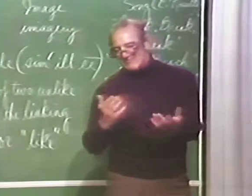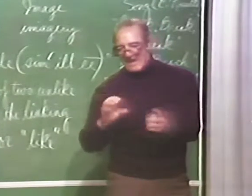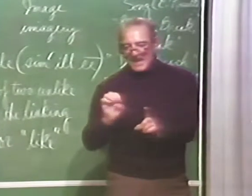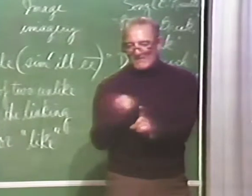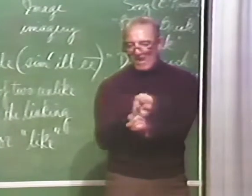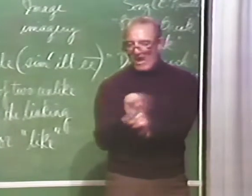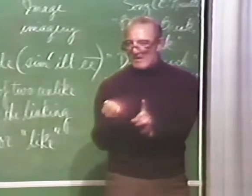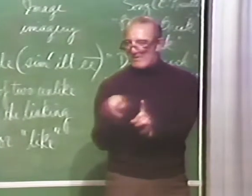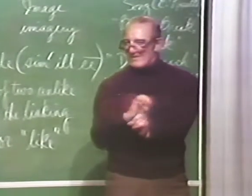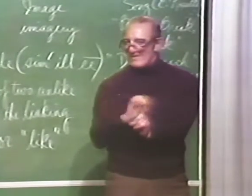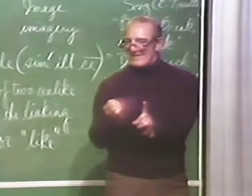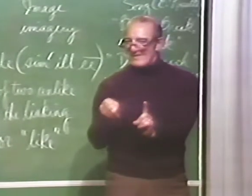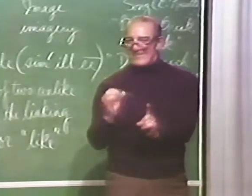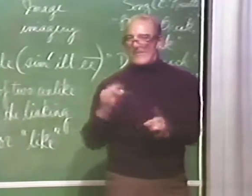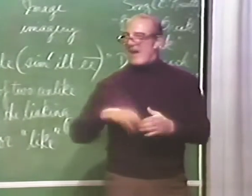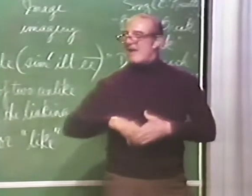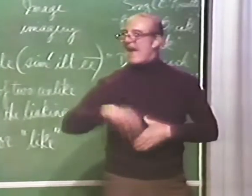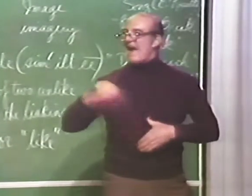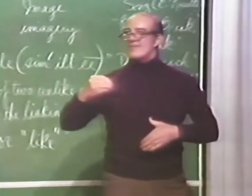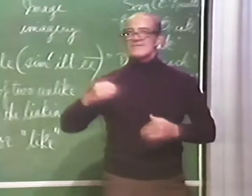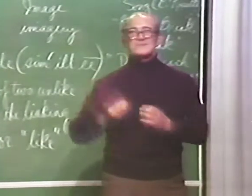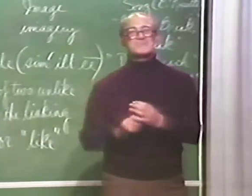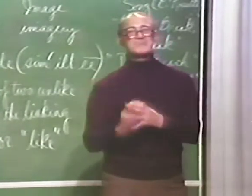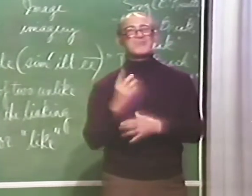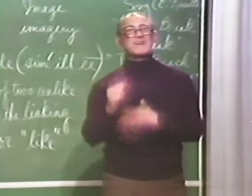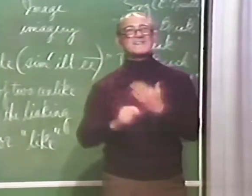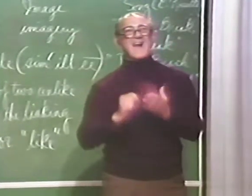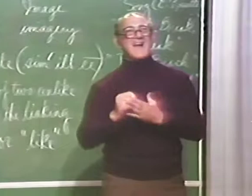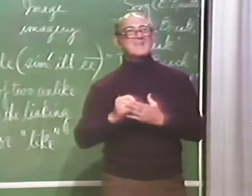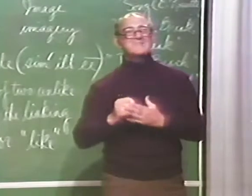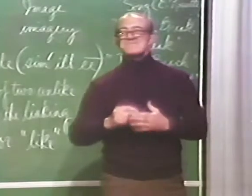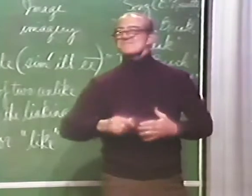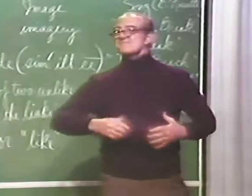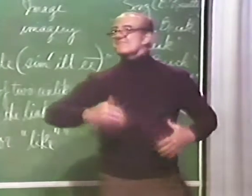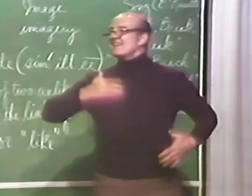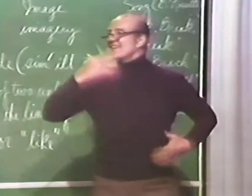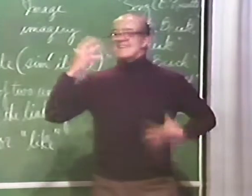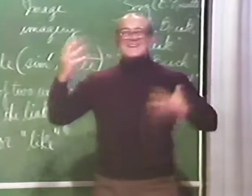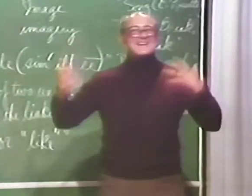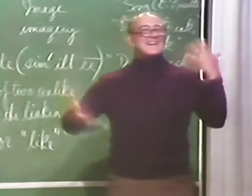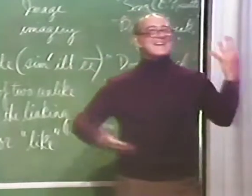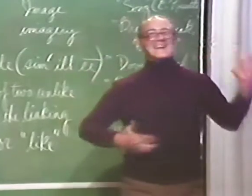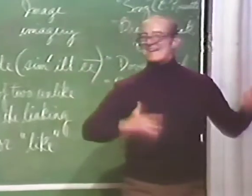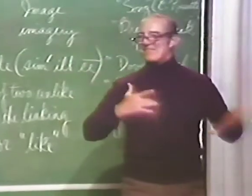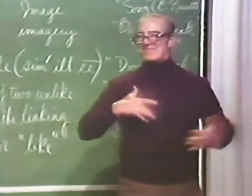THAT ENVIRONMENT. IF I'M AT SPRINGTIME... [INHALES]